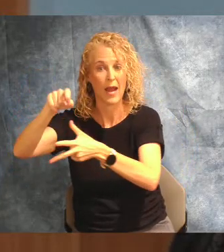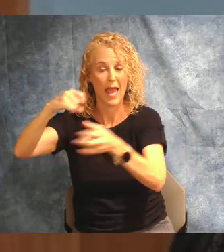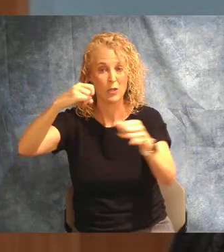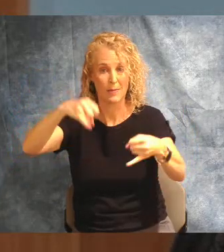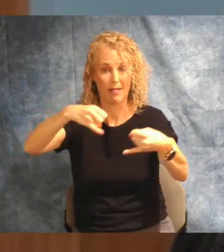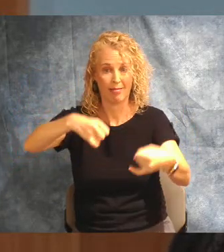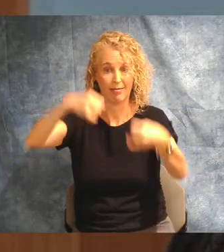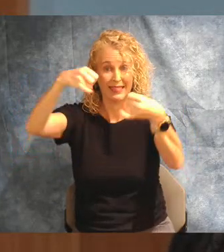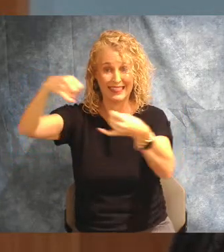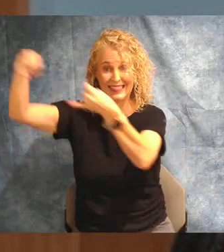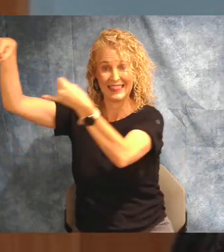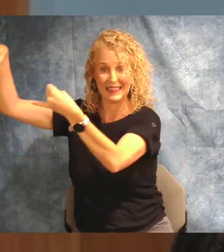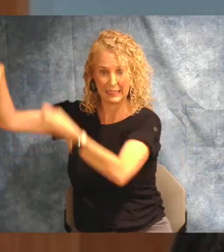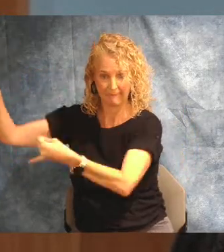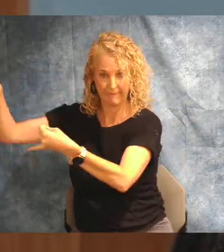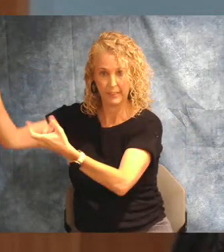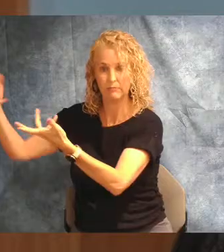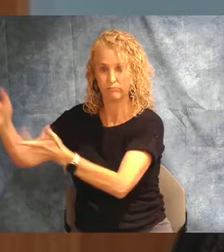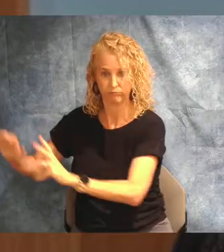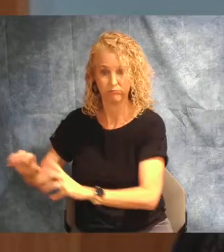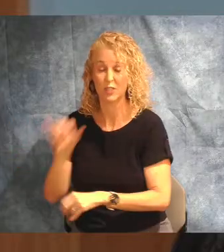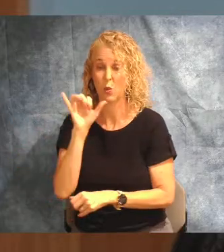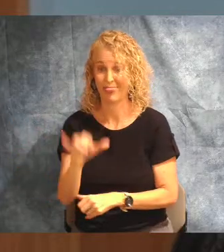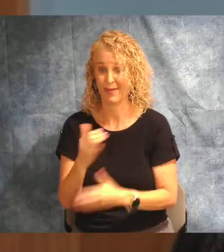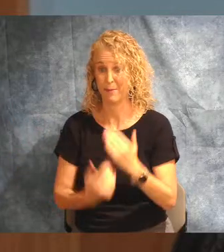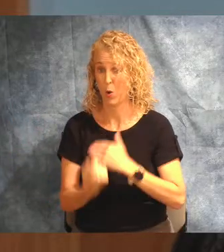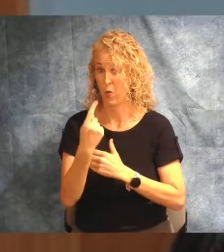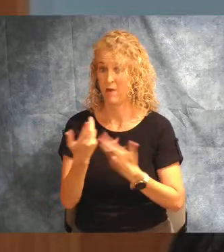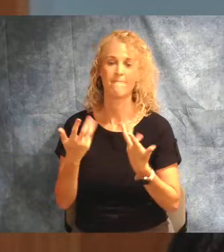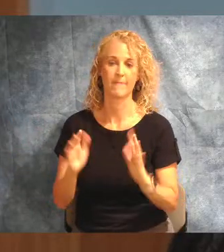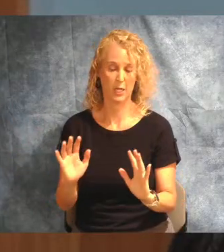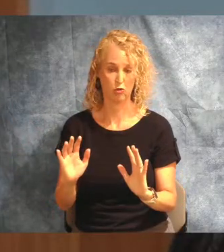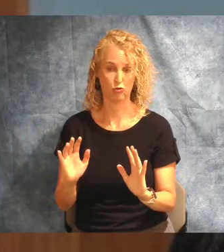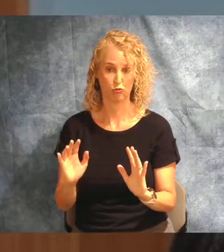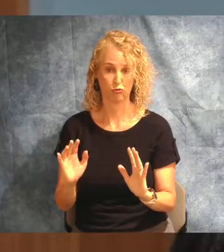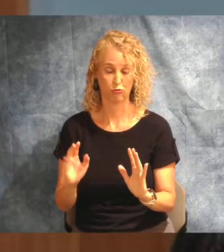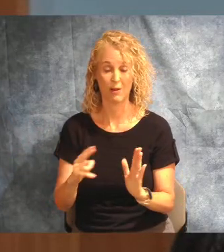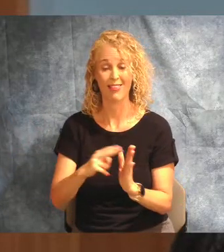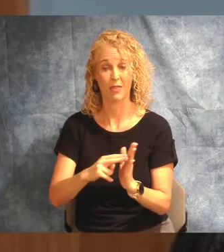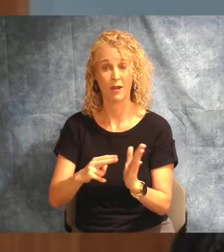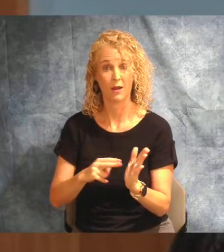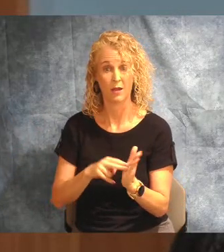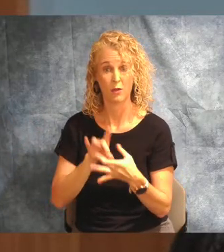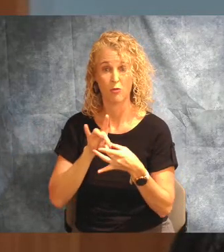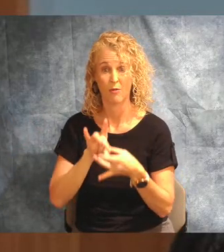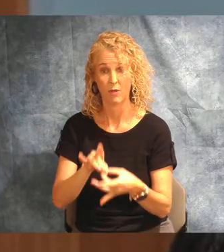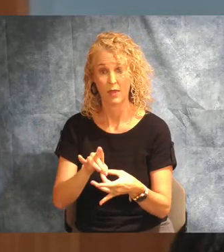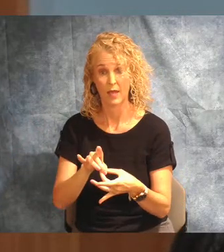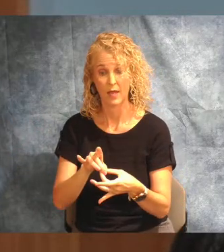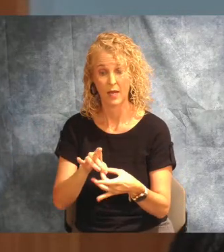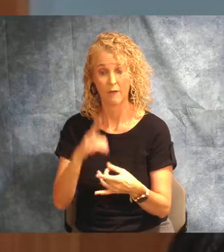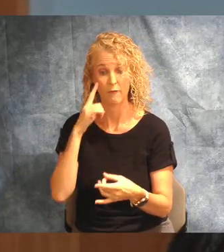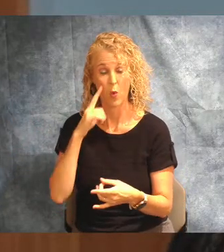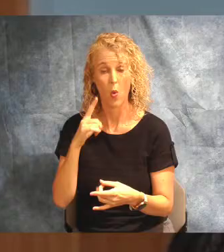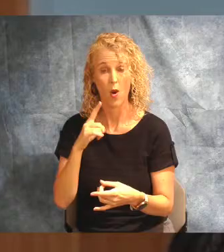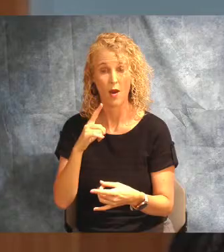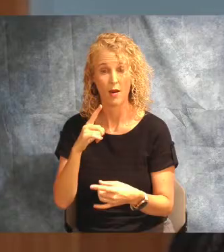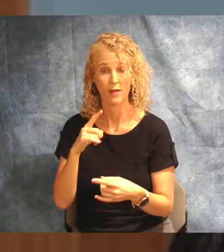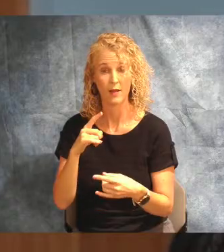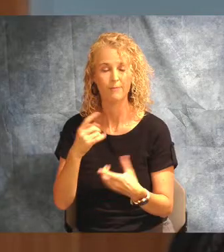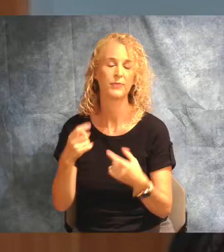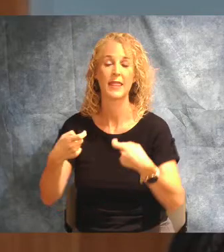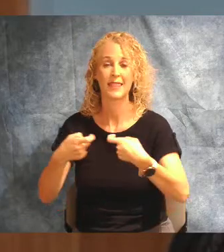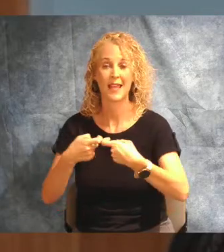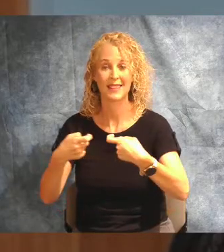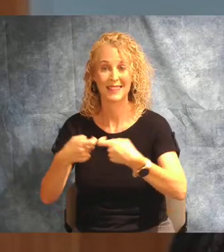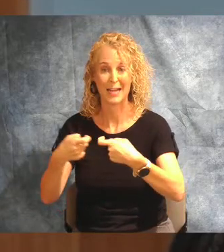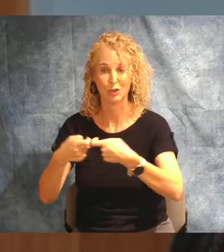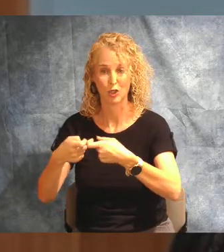So that's been completed. we will be the contract for the towers is will be the next step and that